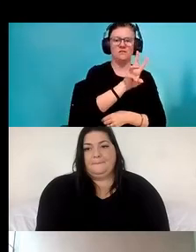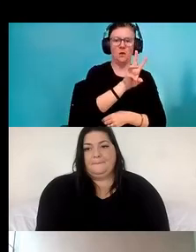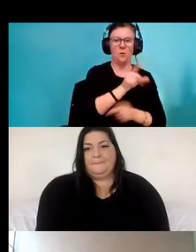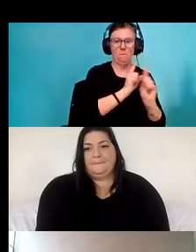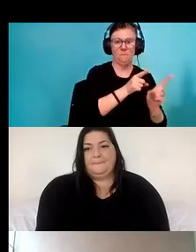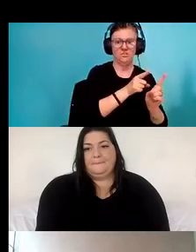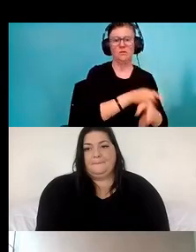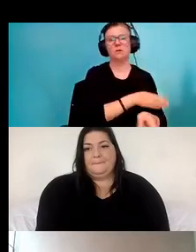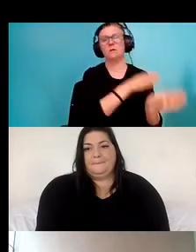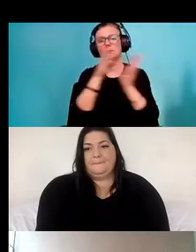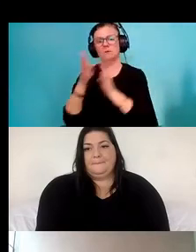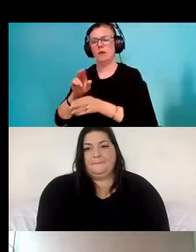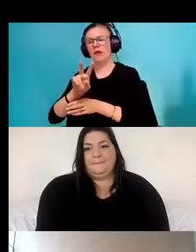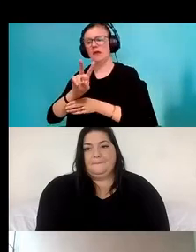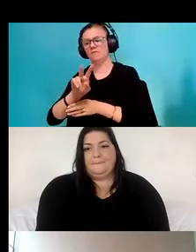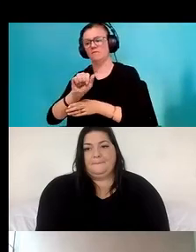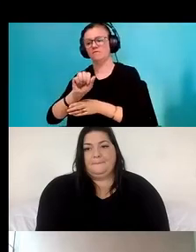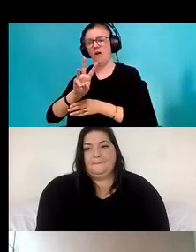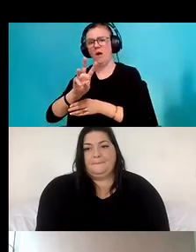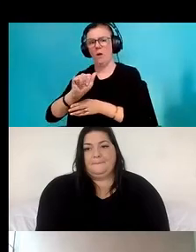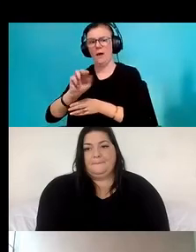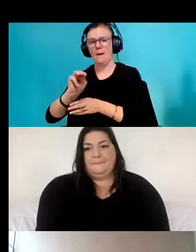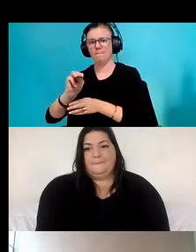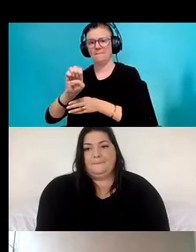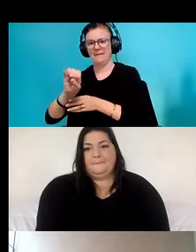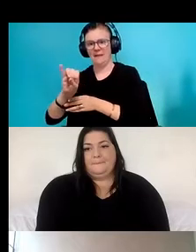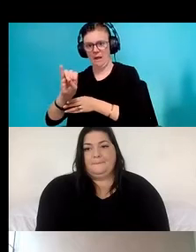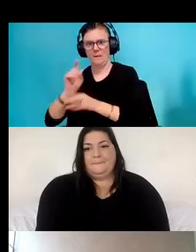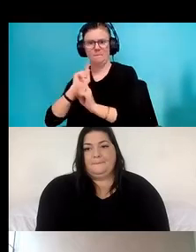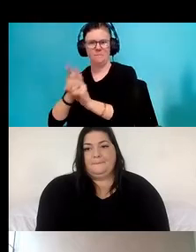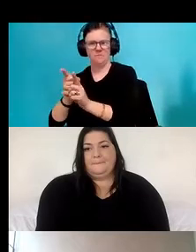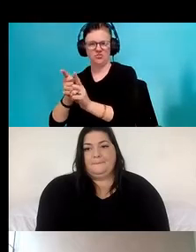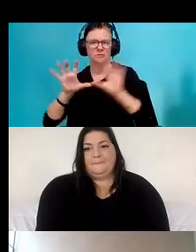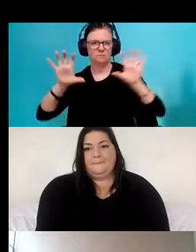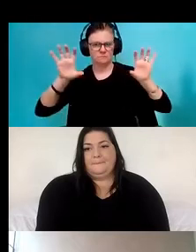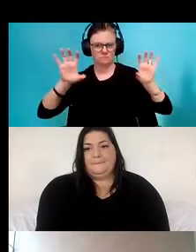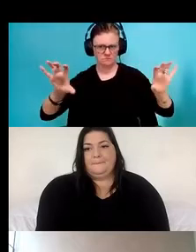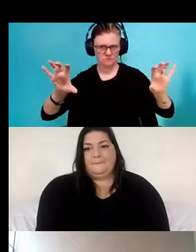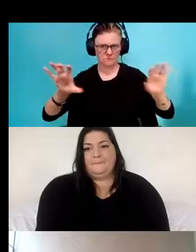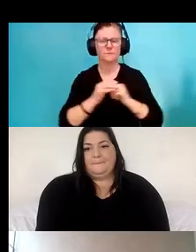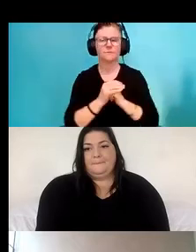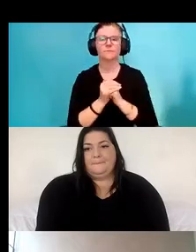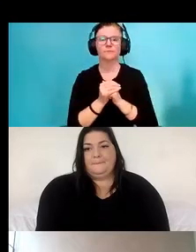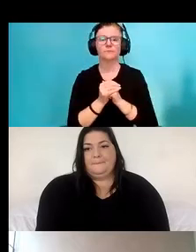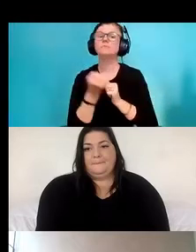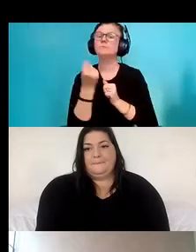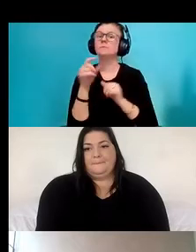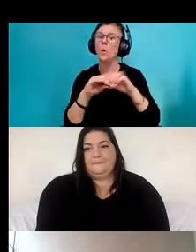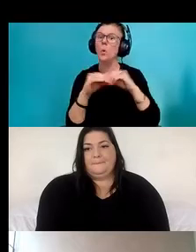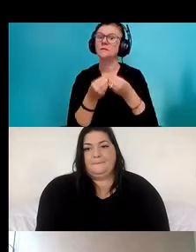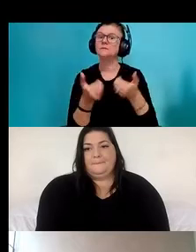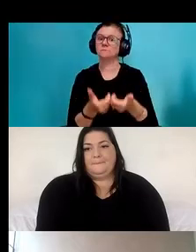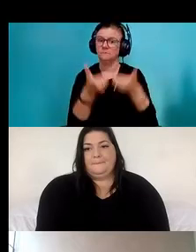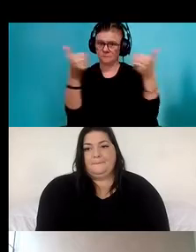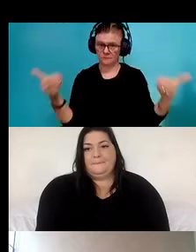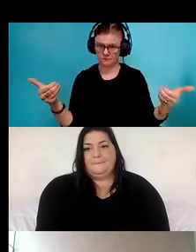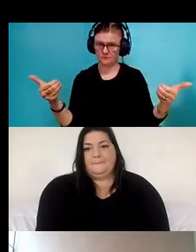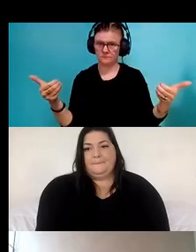and our mission, VAWA MEI. We're separate organizations, but we cooperate.